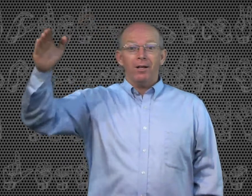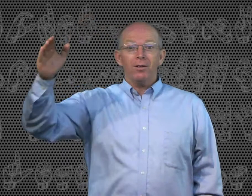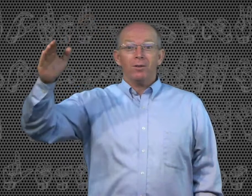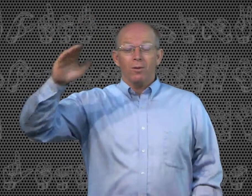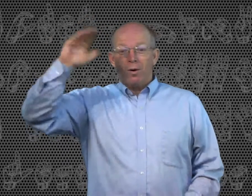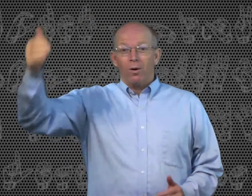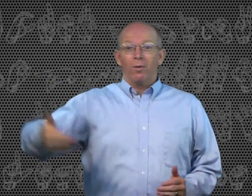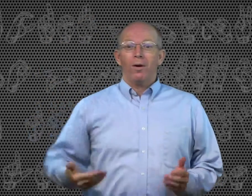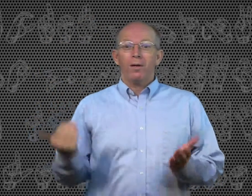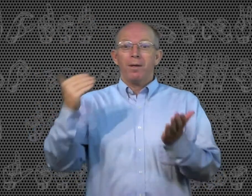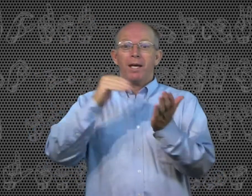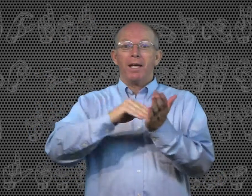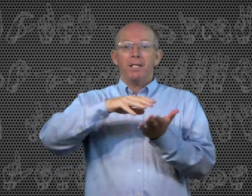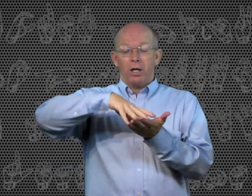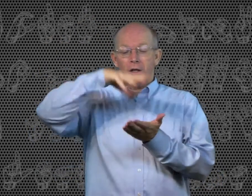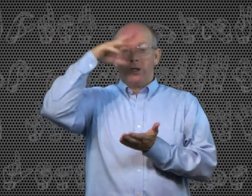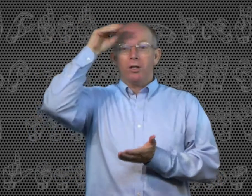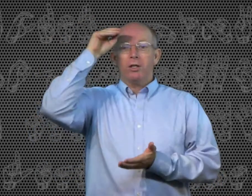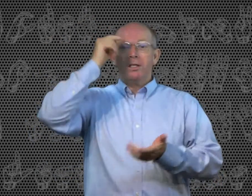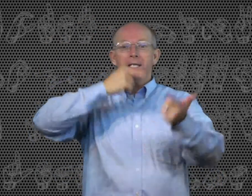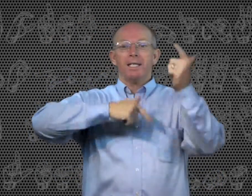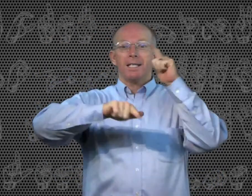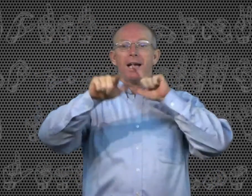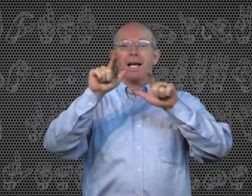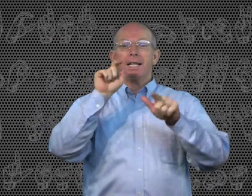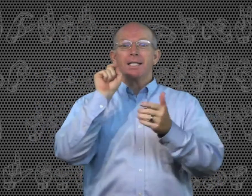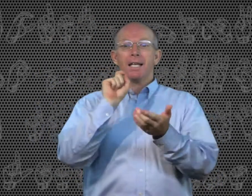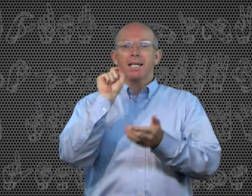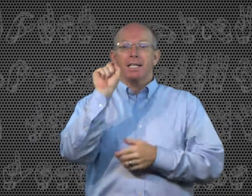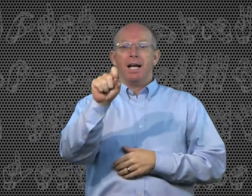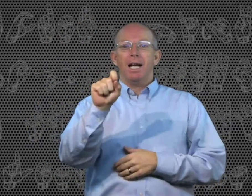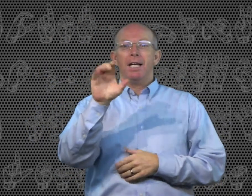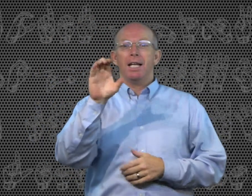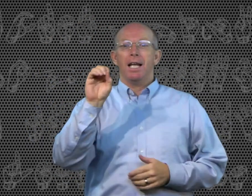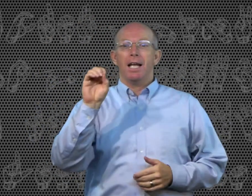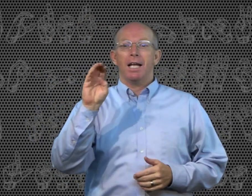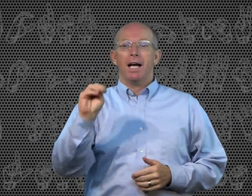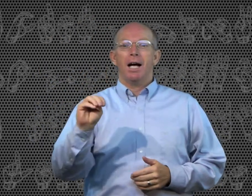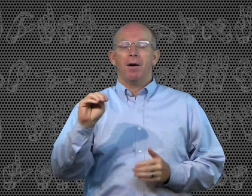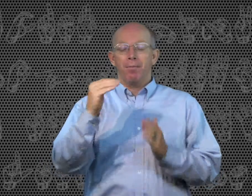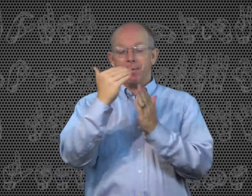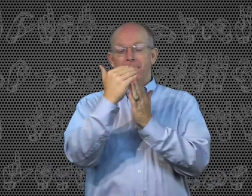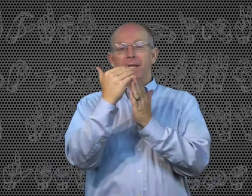Hello! Welcome again to LearnSigns.com.